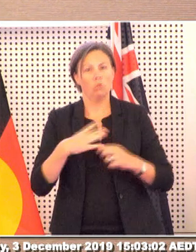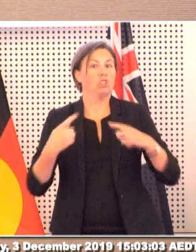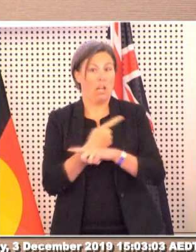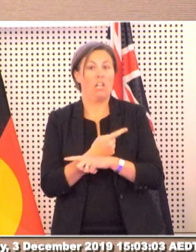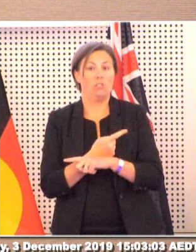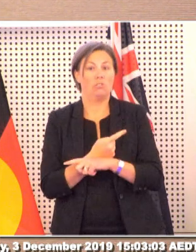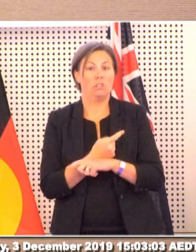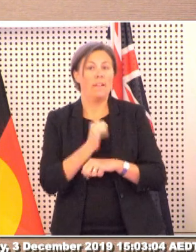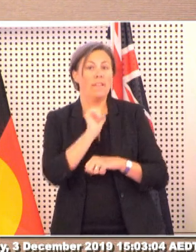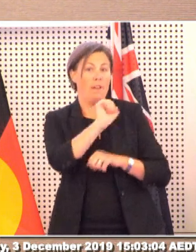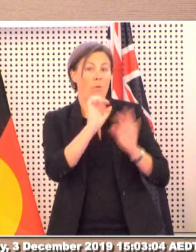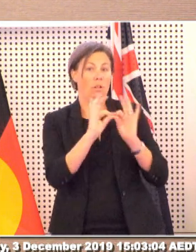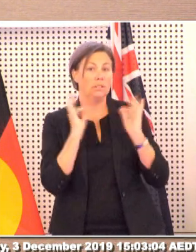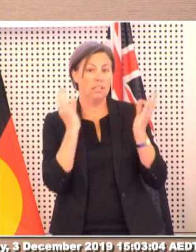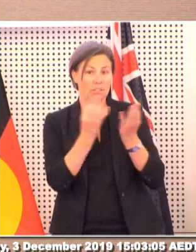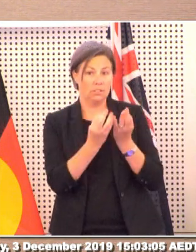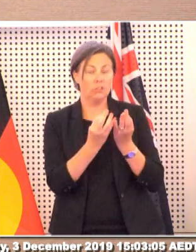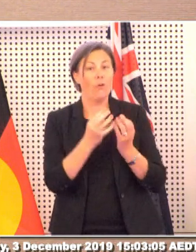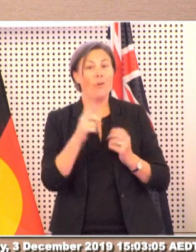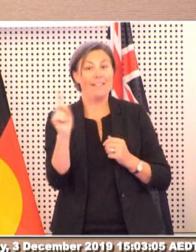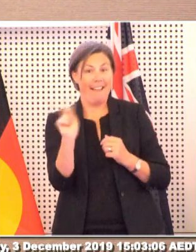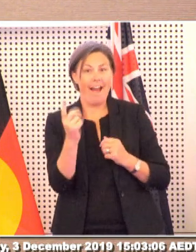So they’ve got a number of committees.